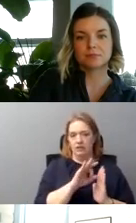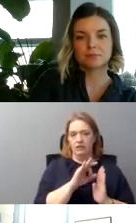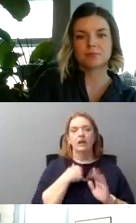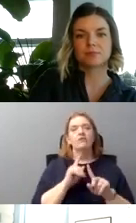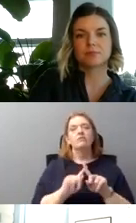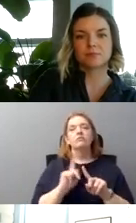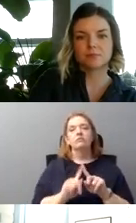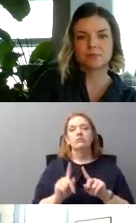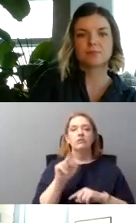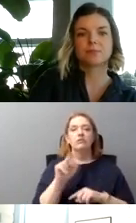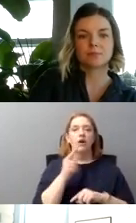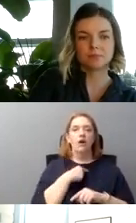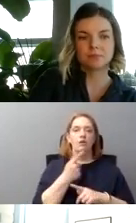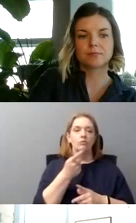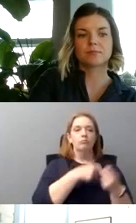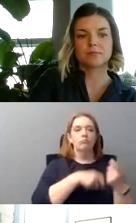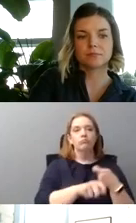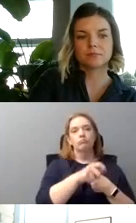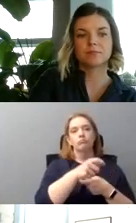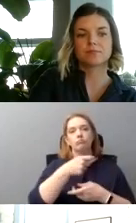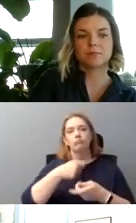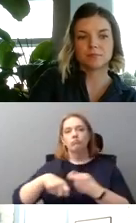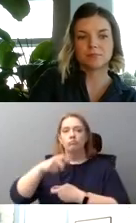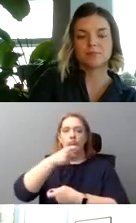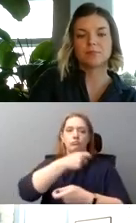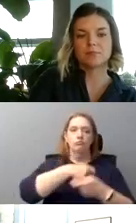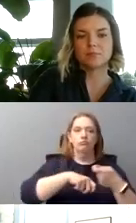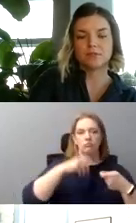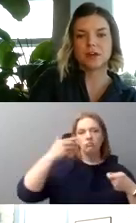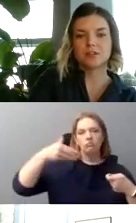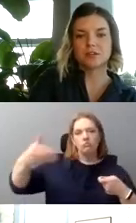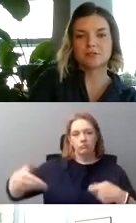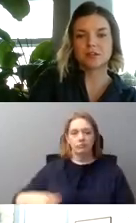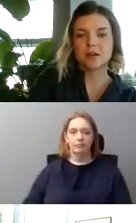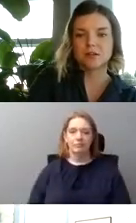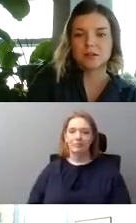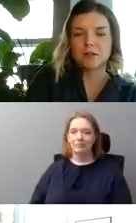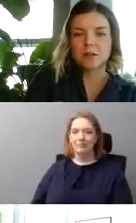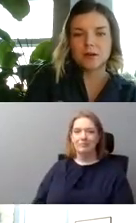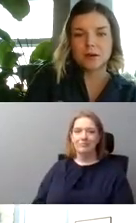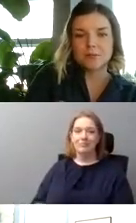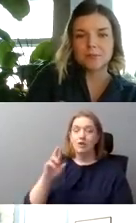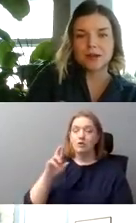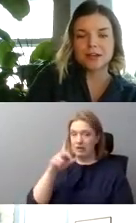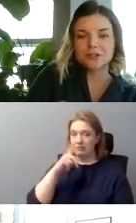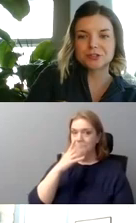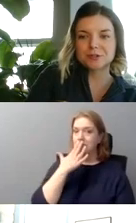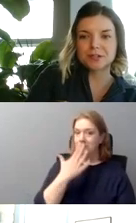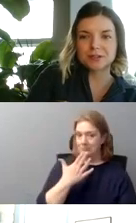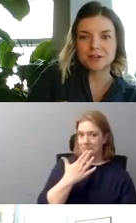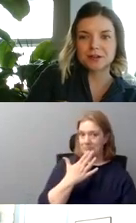come and go out here, they get moved around. R: Yeah, thank you for that. I do just want to